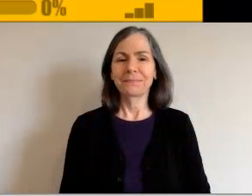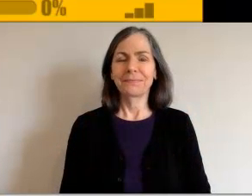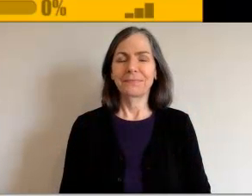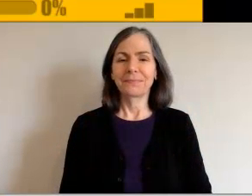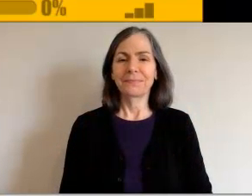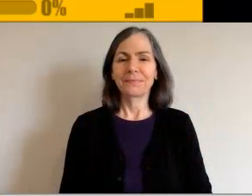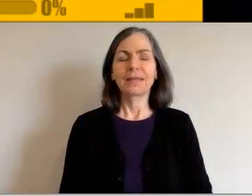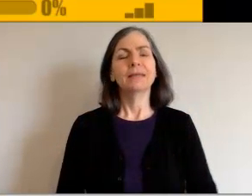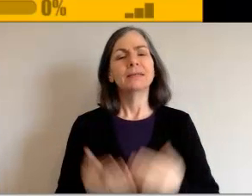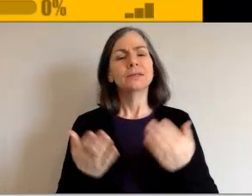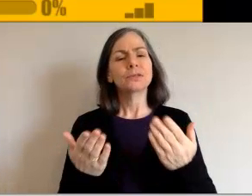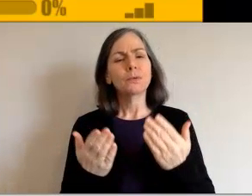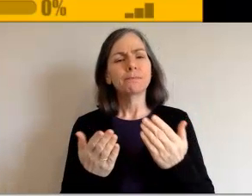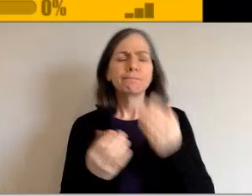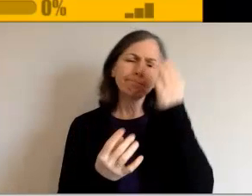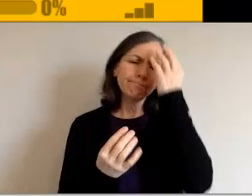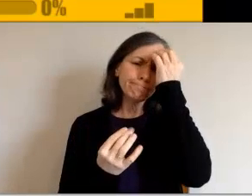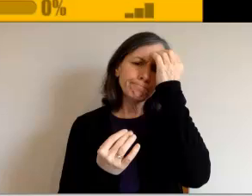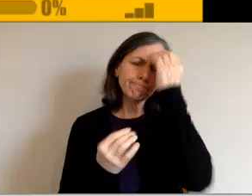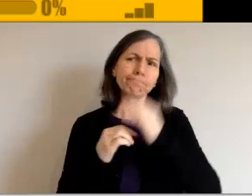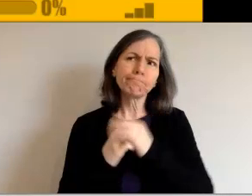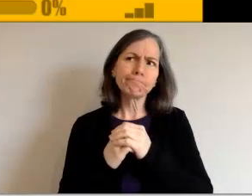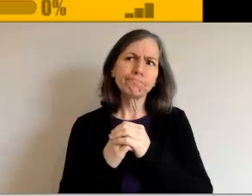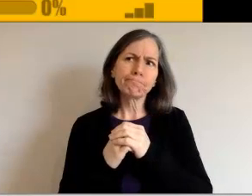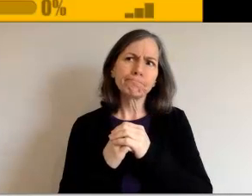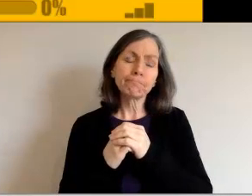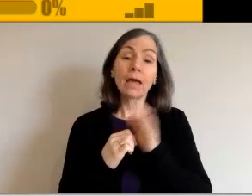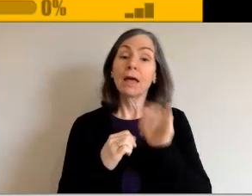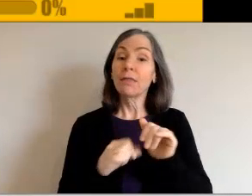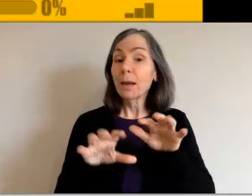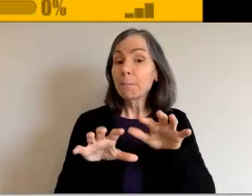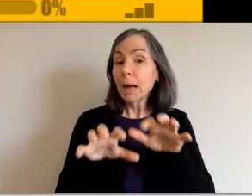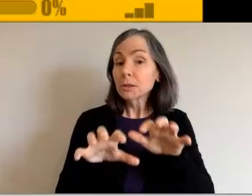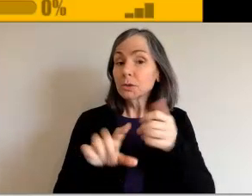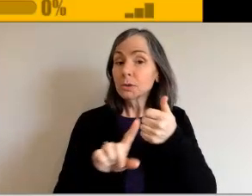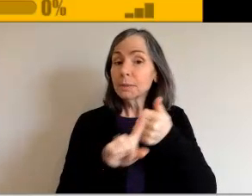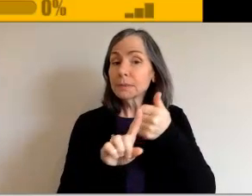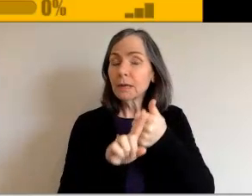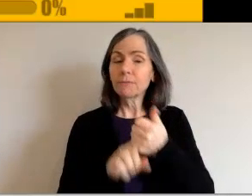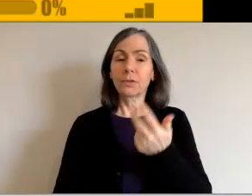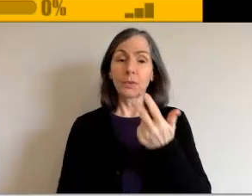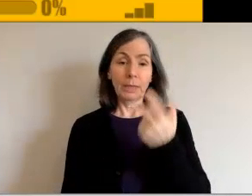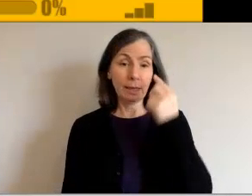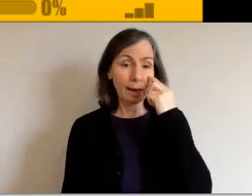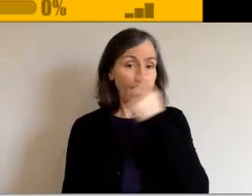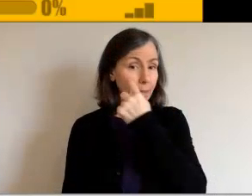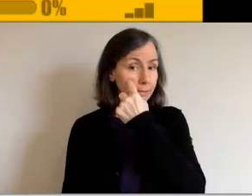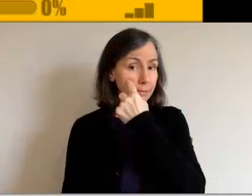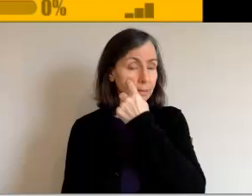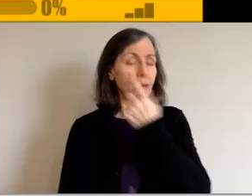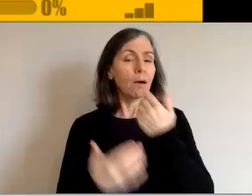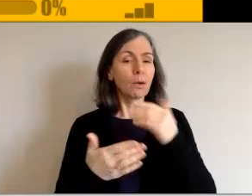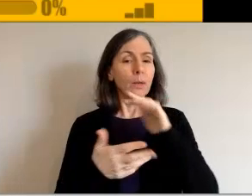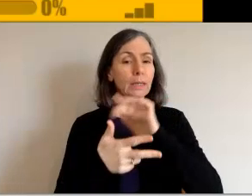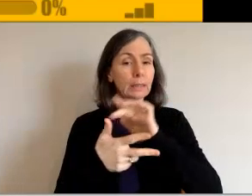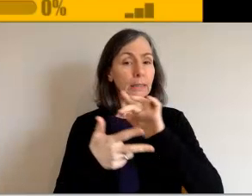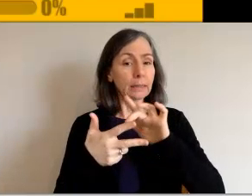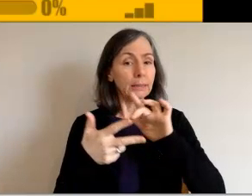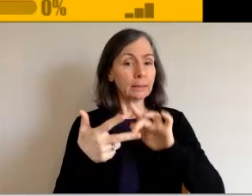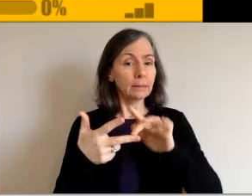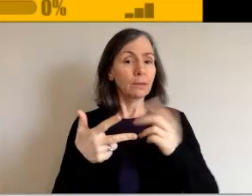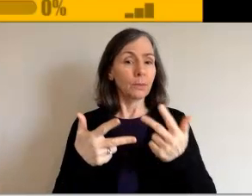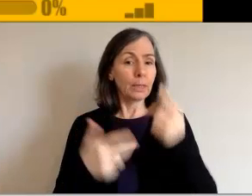So then I thought, okay, this monster has three eyeballs. Let's click on three, eyeballs.